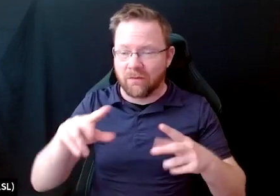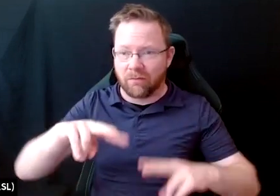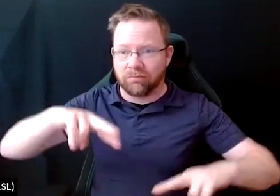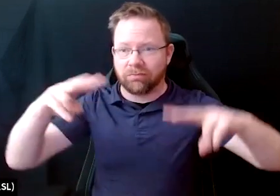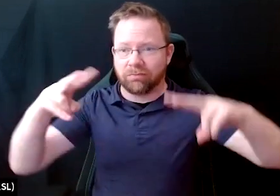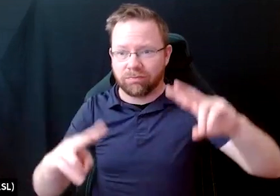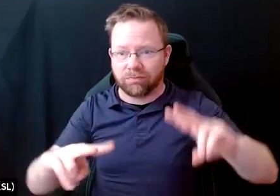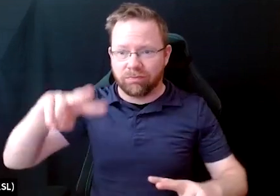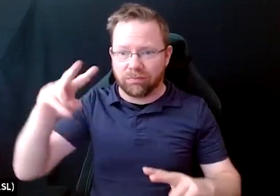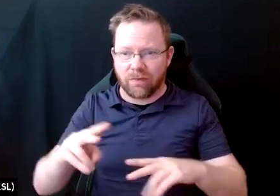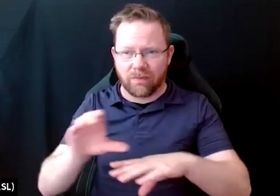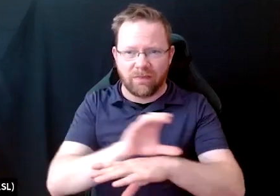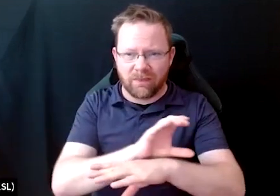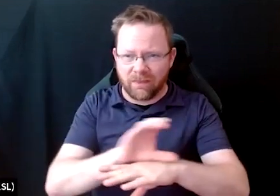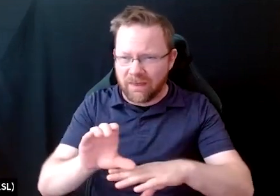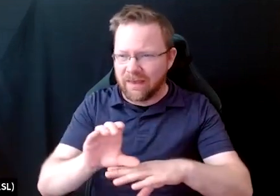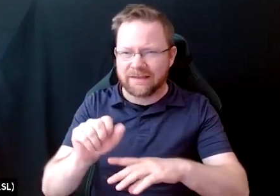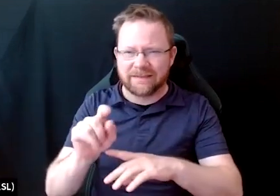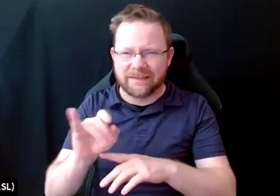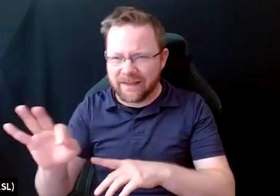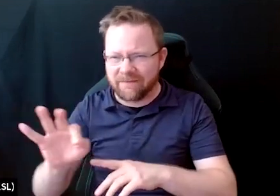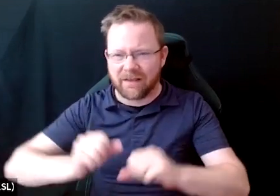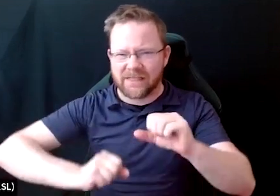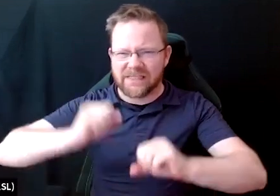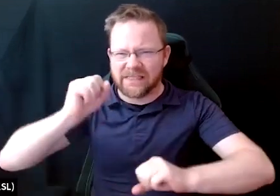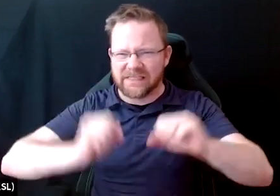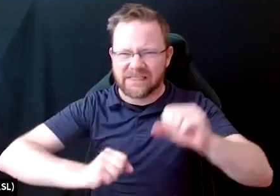but also bending one's arm with an inflated space suite